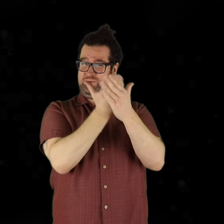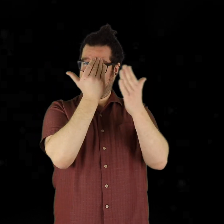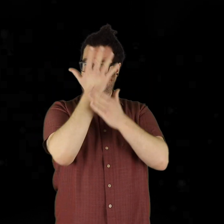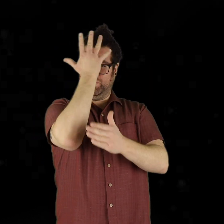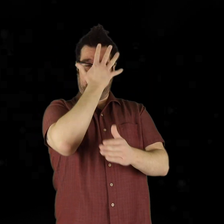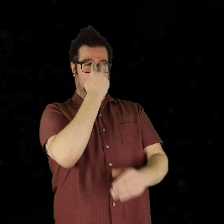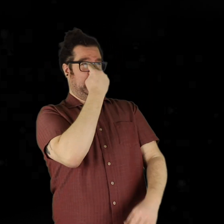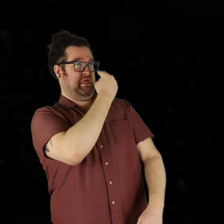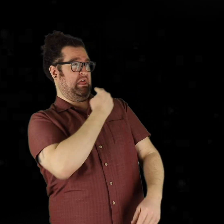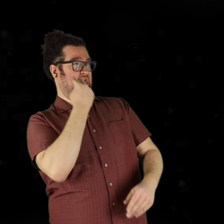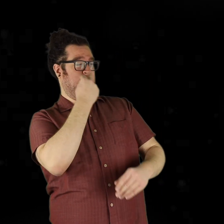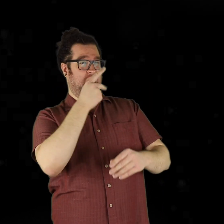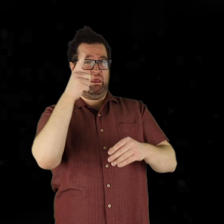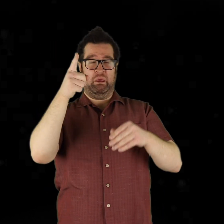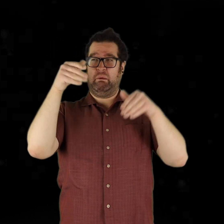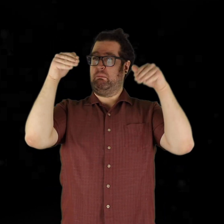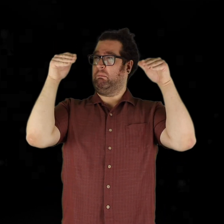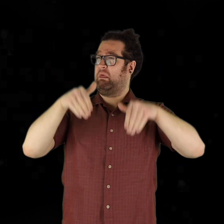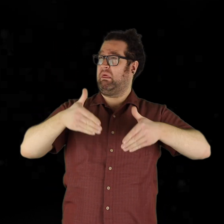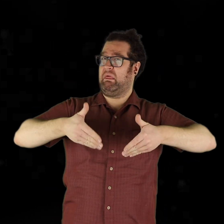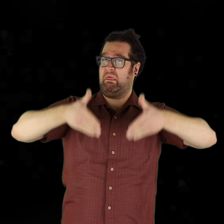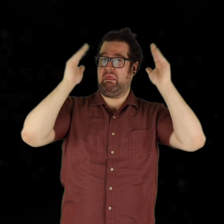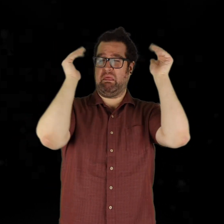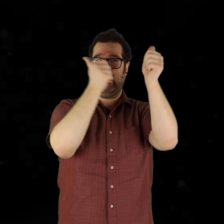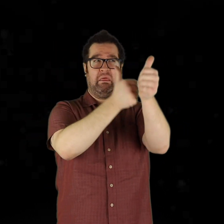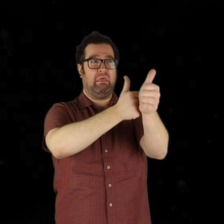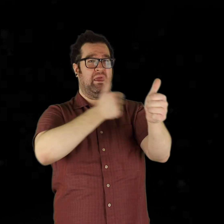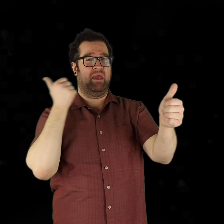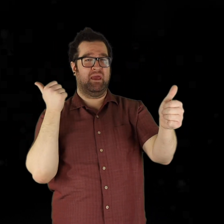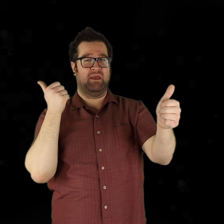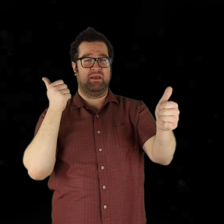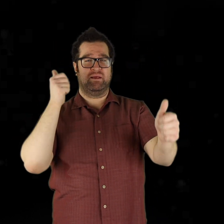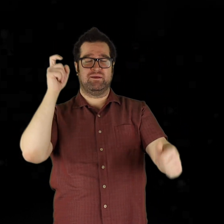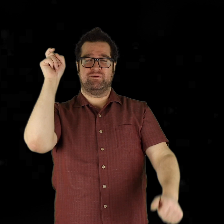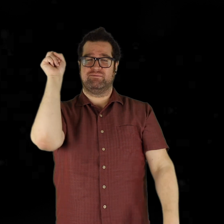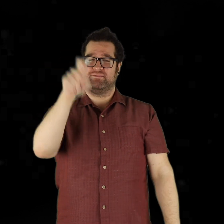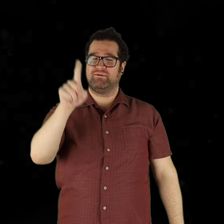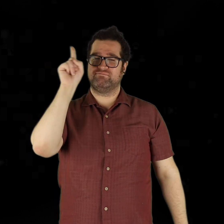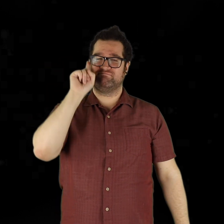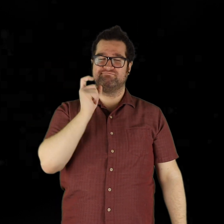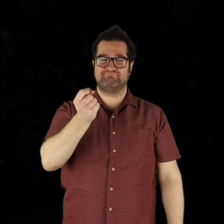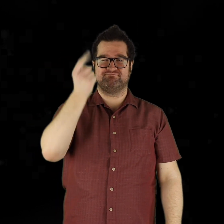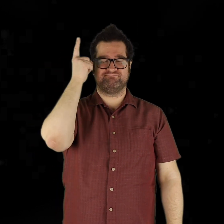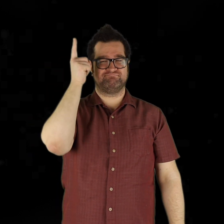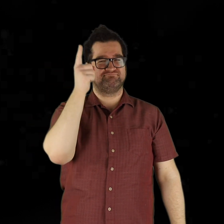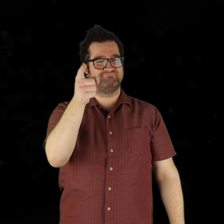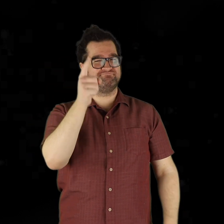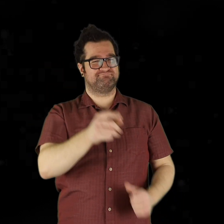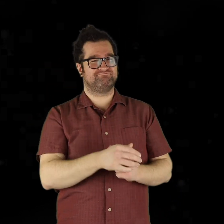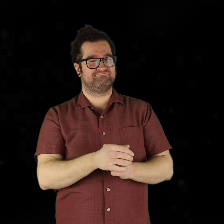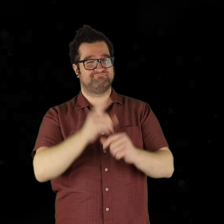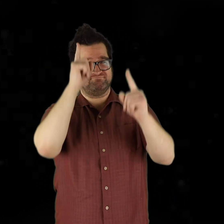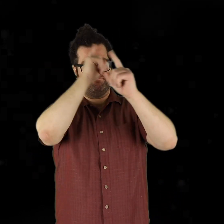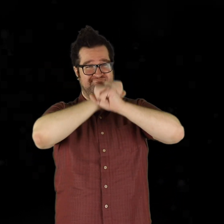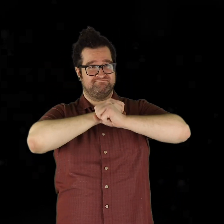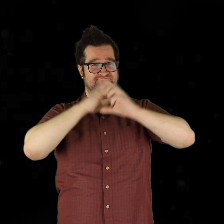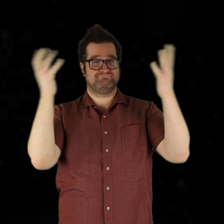Because it is new and you're lost in the race? You have to be deaf to understand.